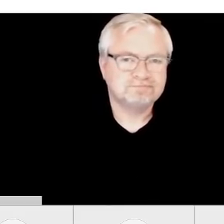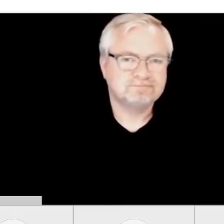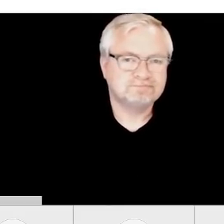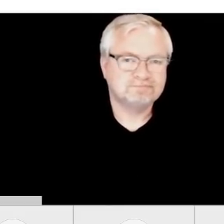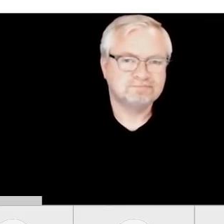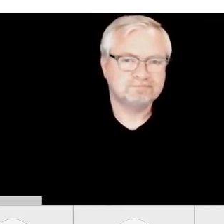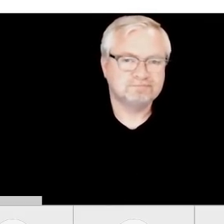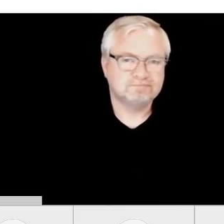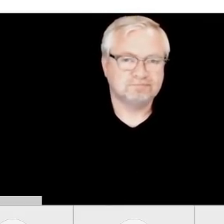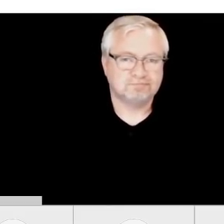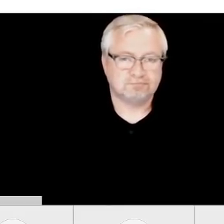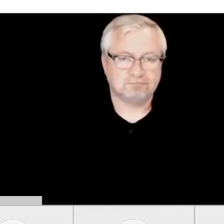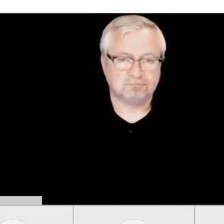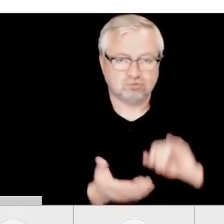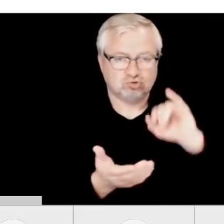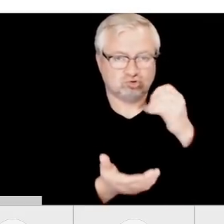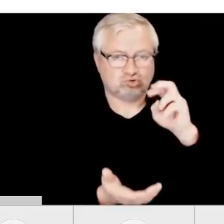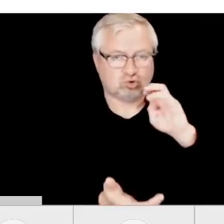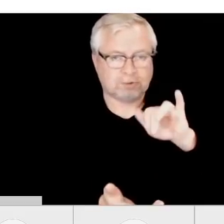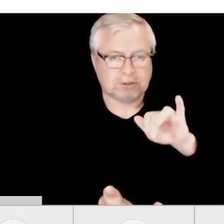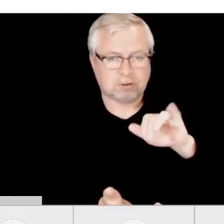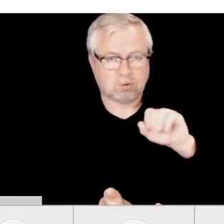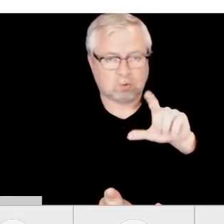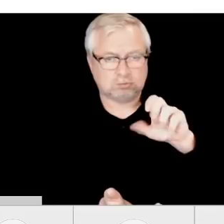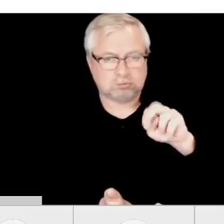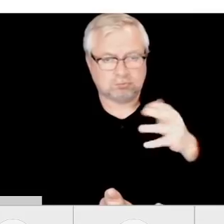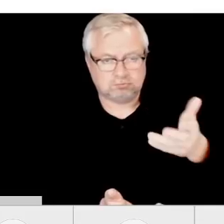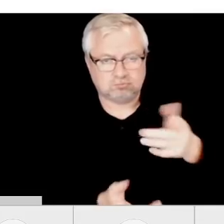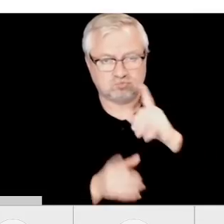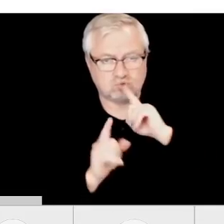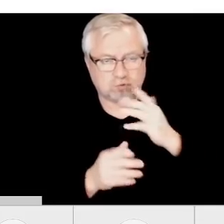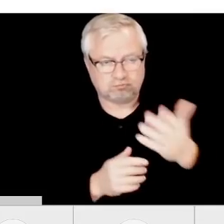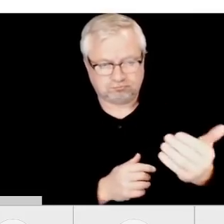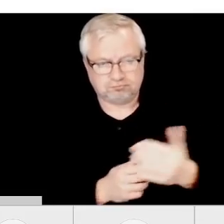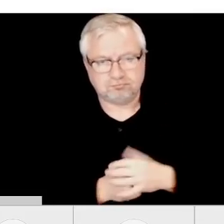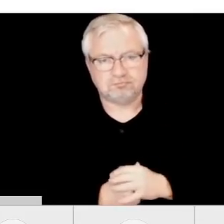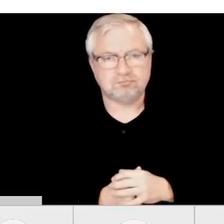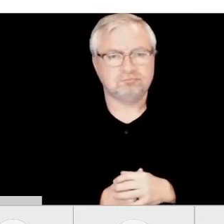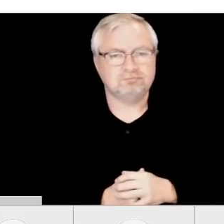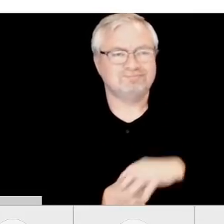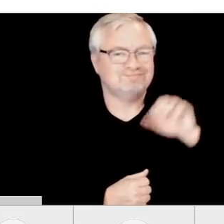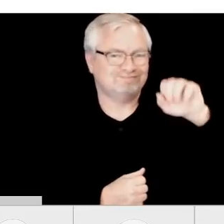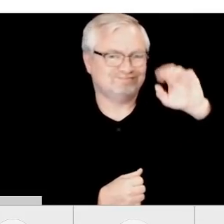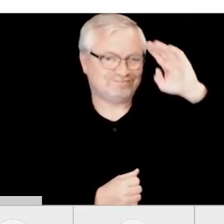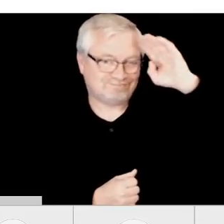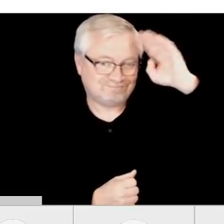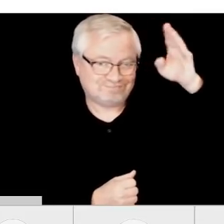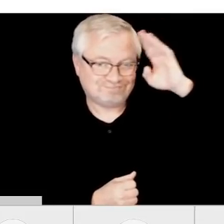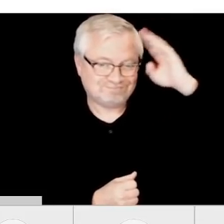Jeremy Olson, it looks you're next in the queue. Hi, take me through this a little bit.